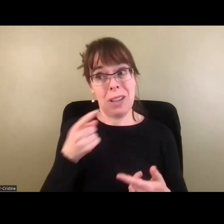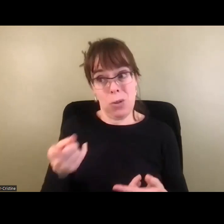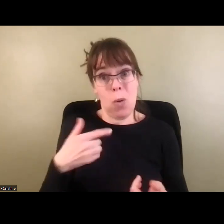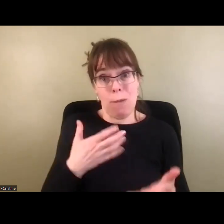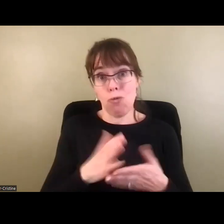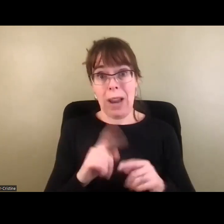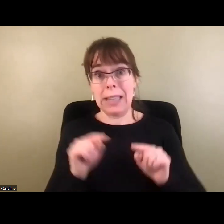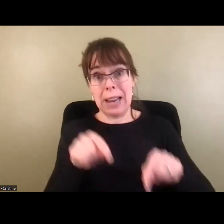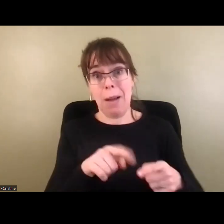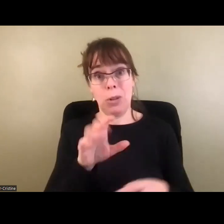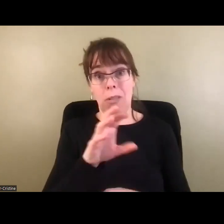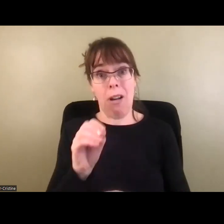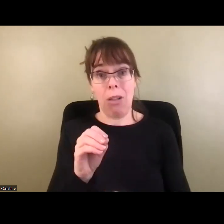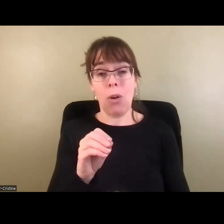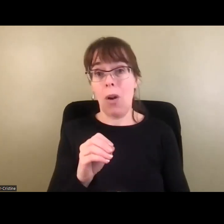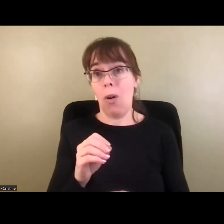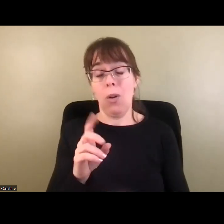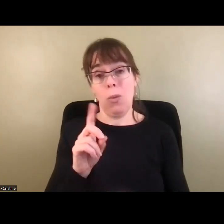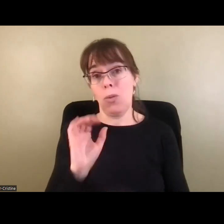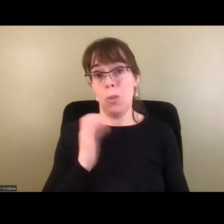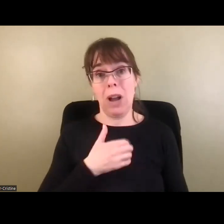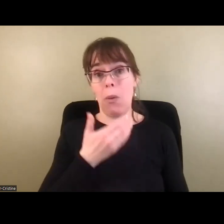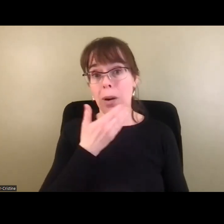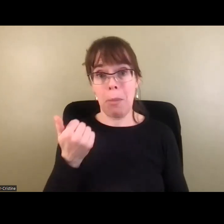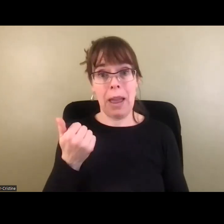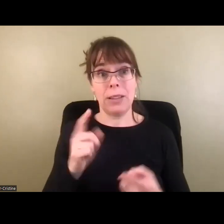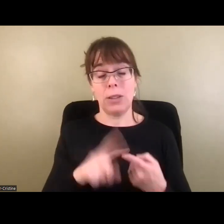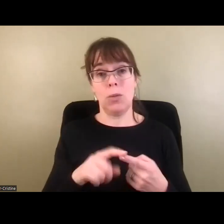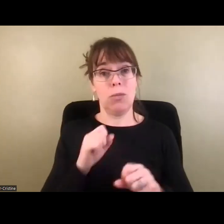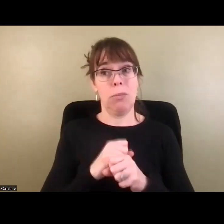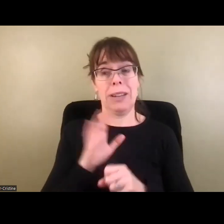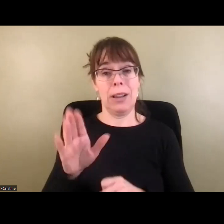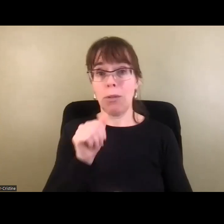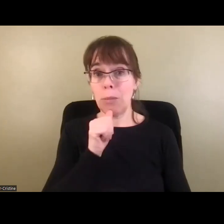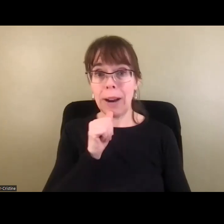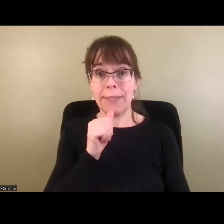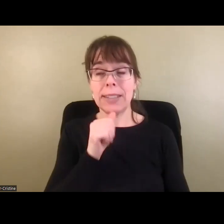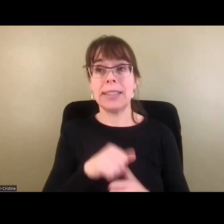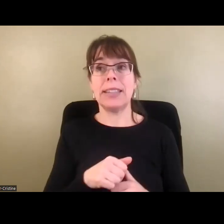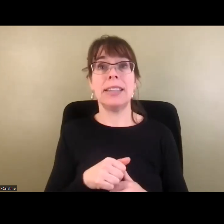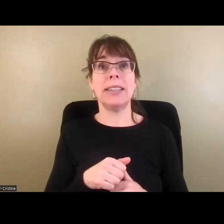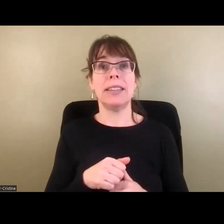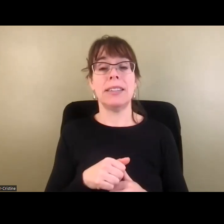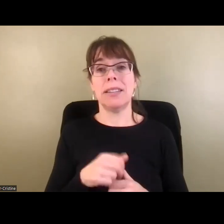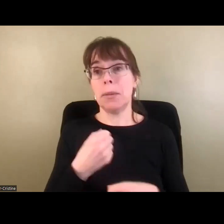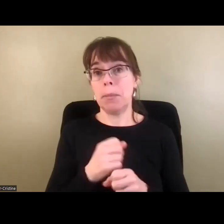and we will do everything we can to protect their privacy and make sure that they can, you know.